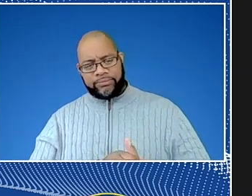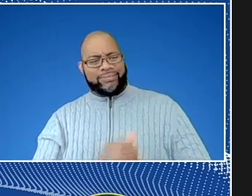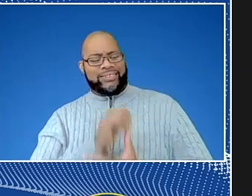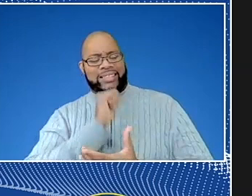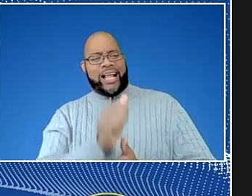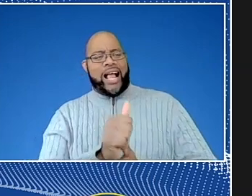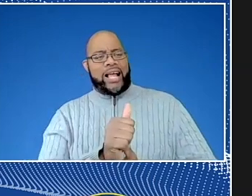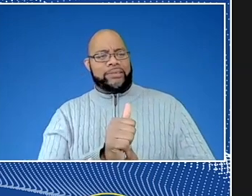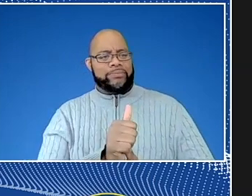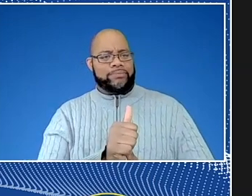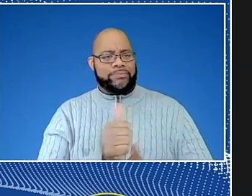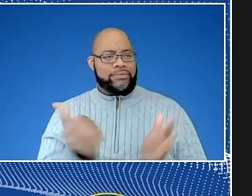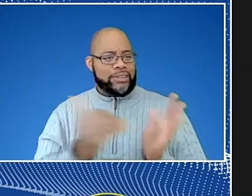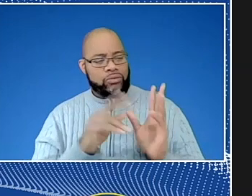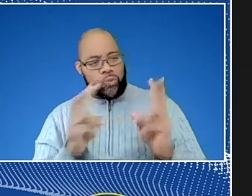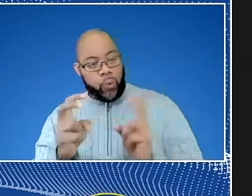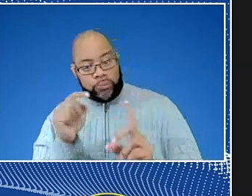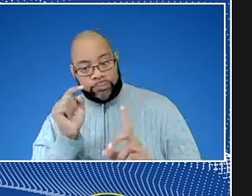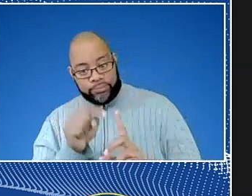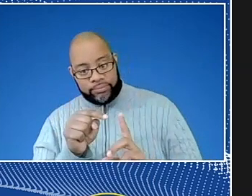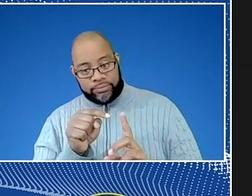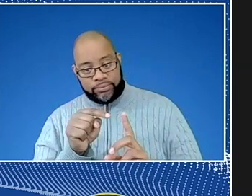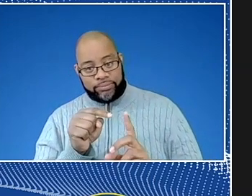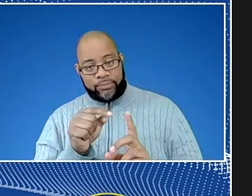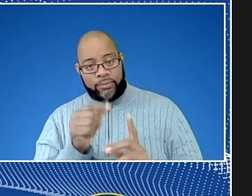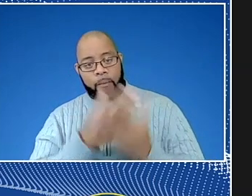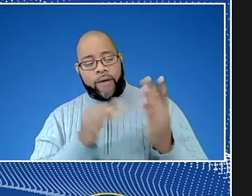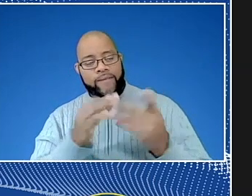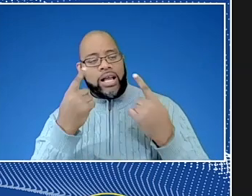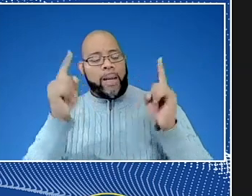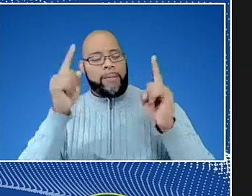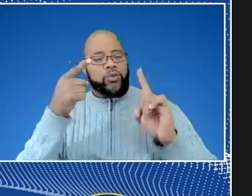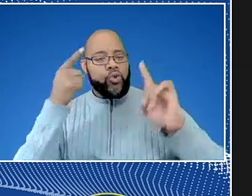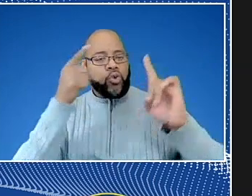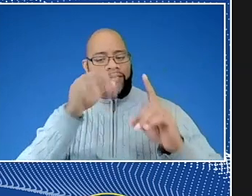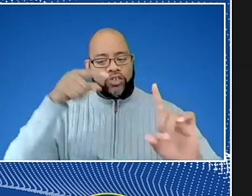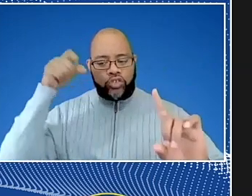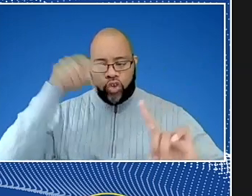again, the quote is a part of accomplishing the goal of targeting relief for those who